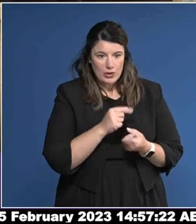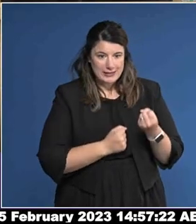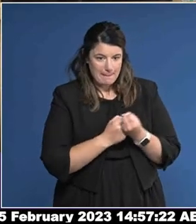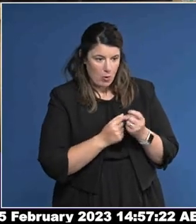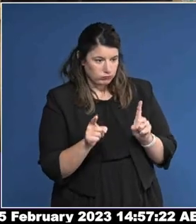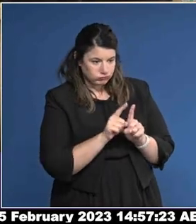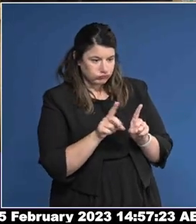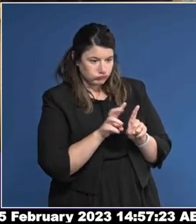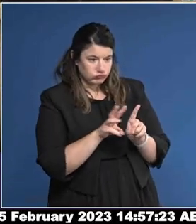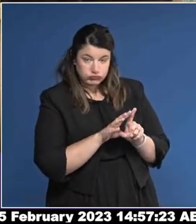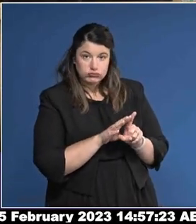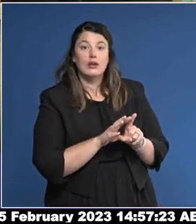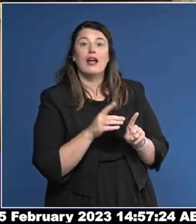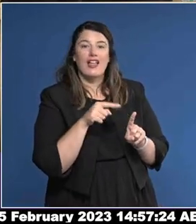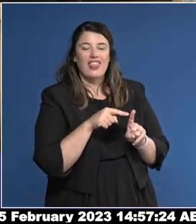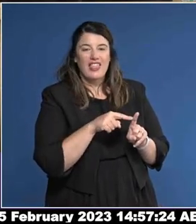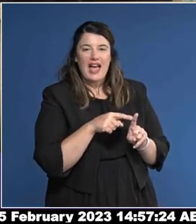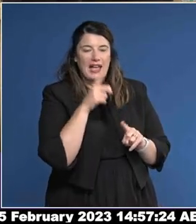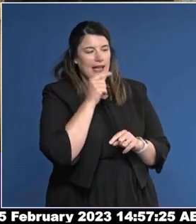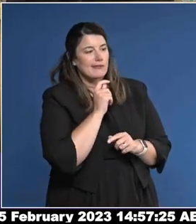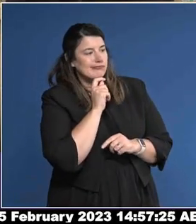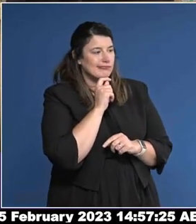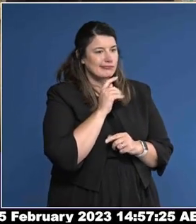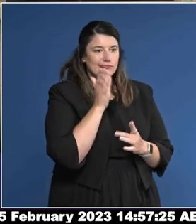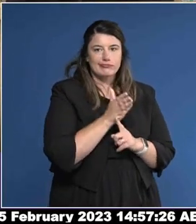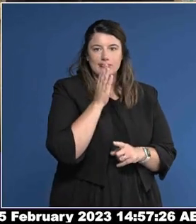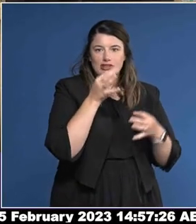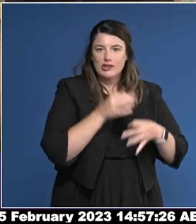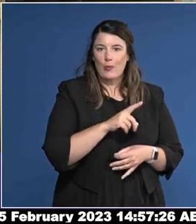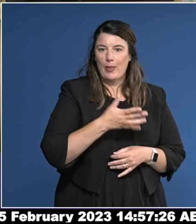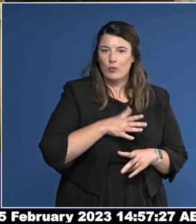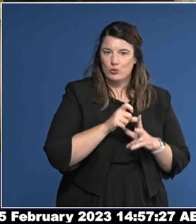enable that person to make those choices, I suppose is the point that I was trying to make with that example.